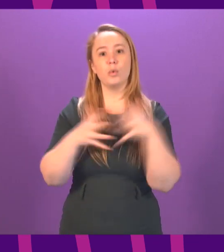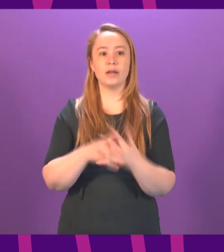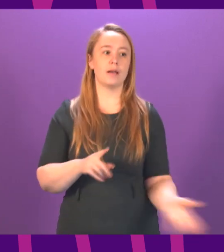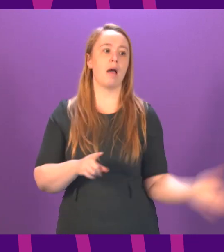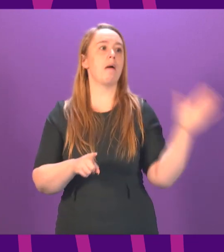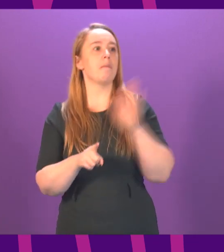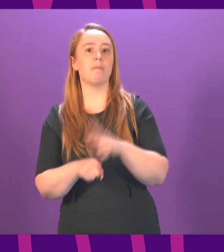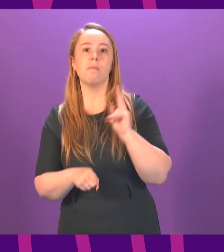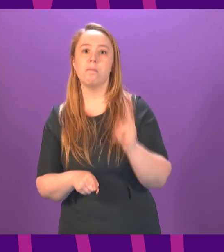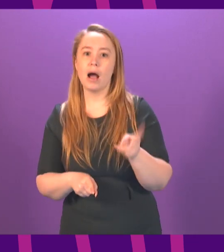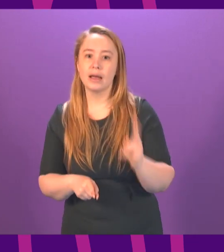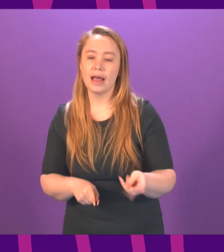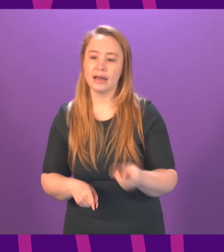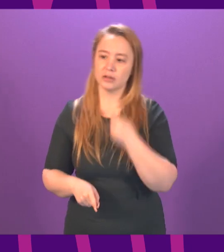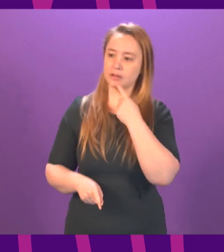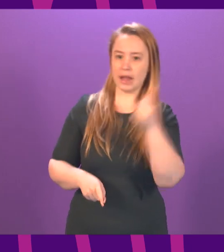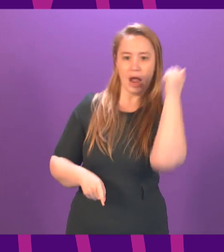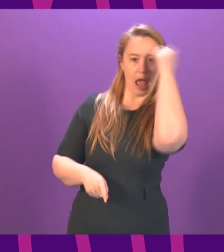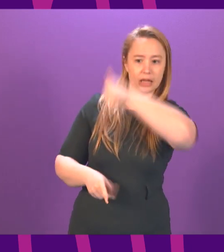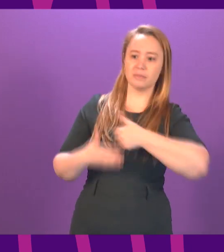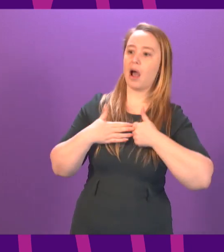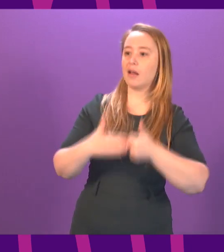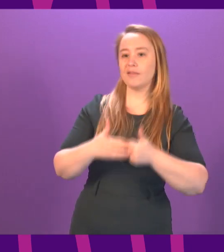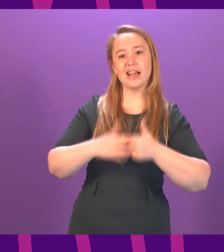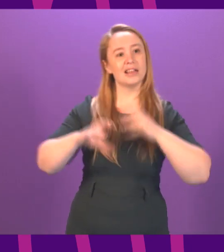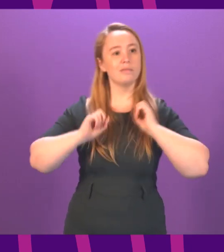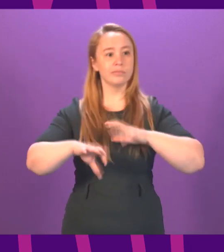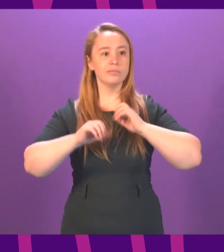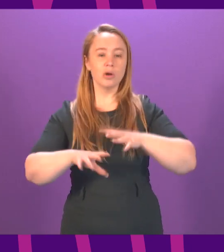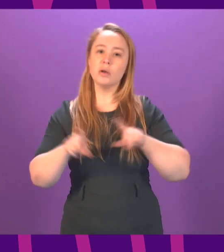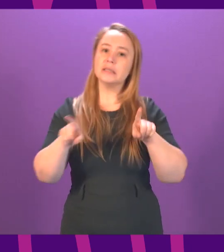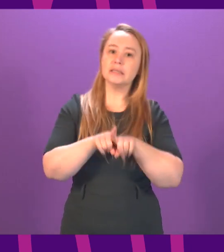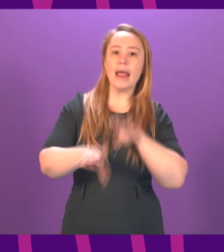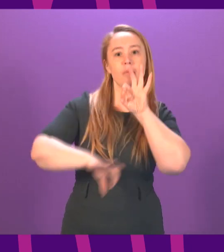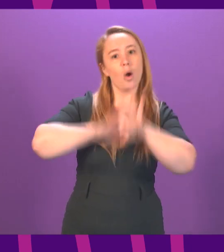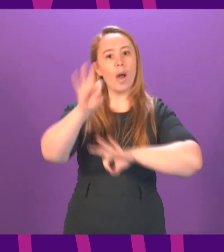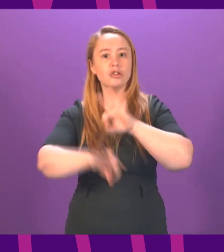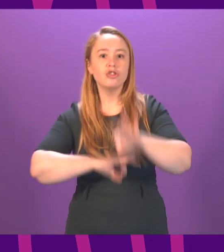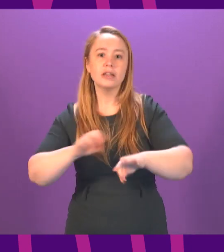quoting the same expert advice, asking the same questions, and with more lives lost?